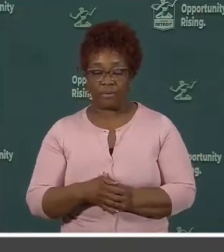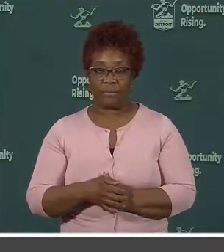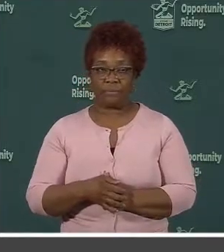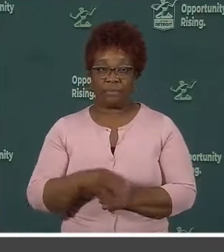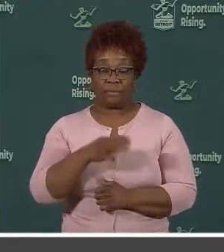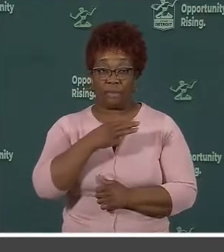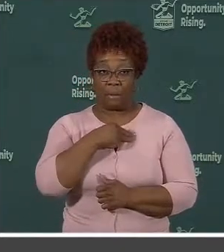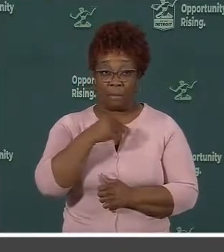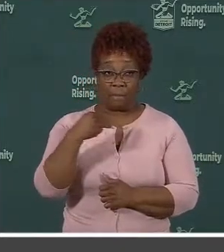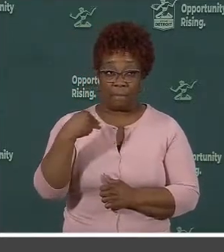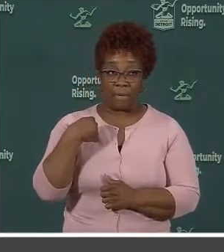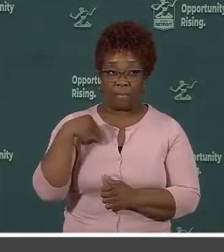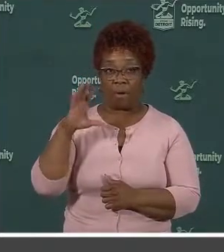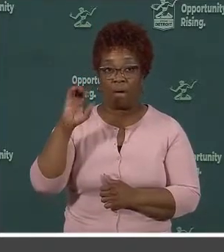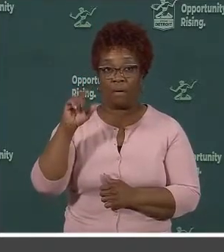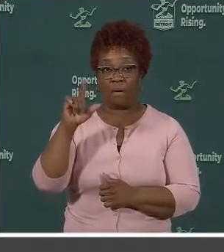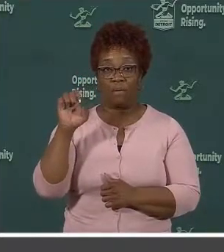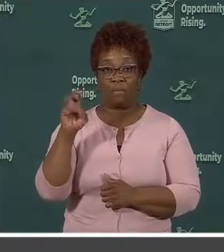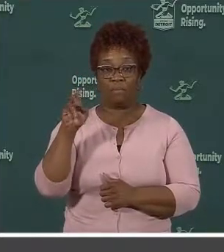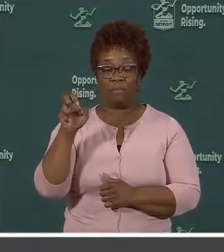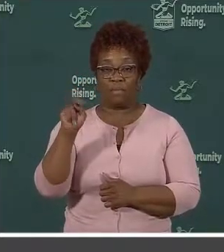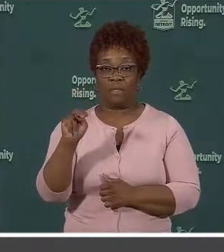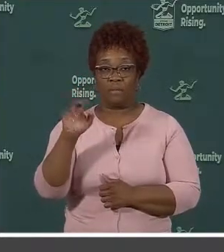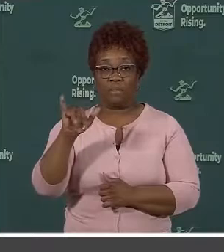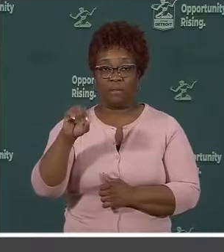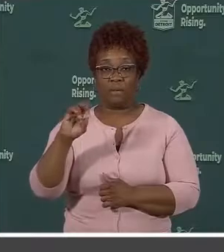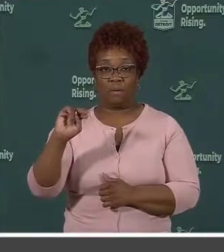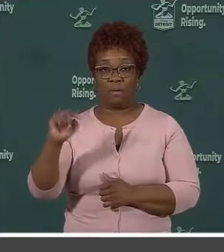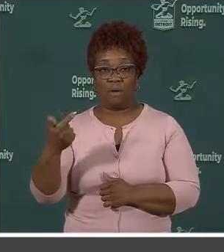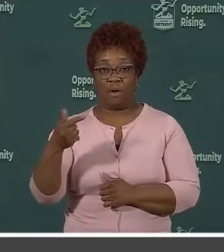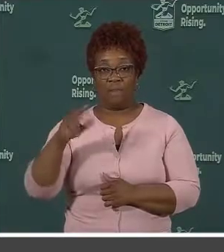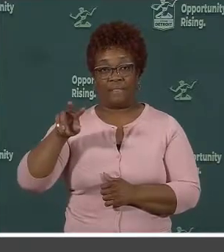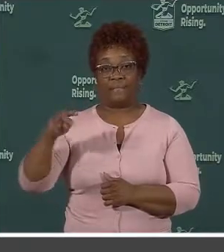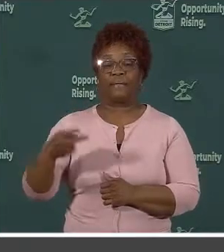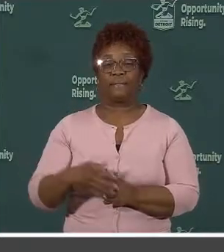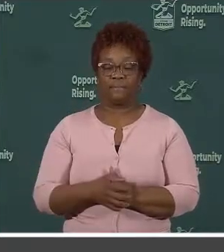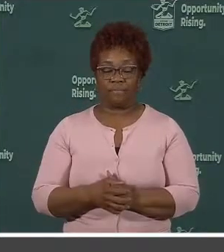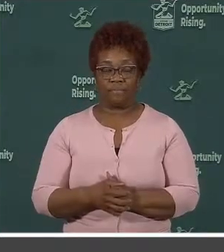COLEMAN YOUNG THE SECOND COUNCIL MEMBER ANGELA WHITFIELD